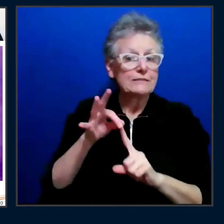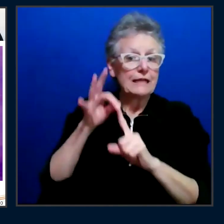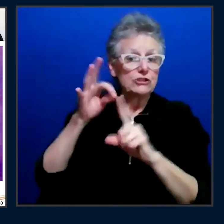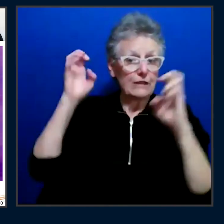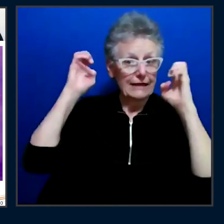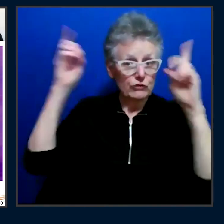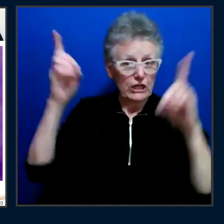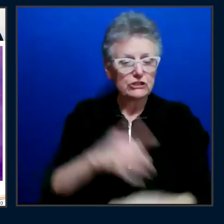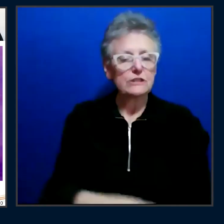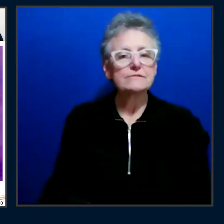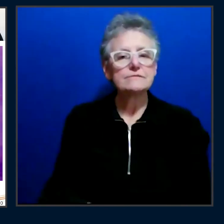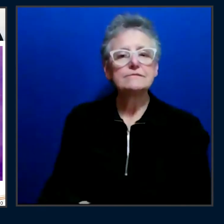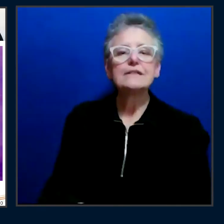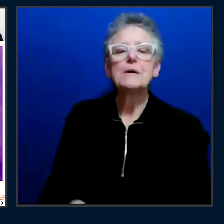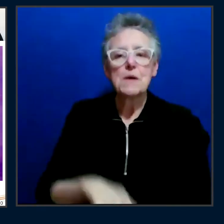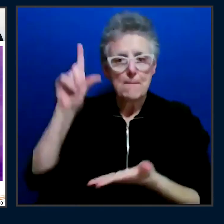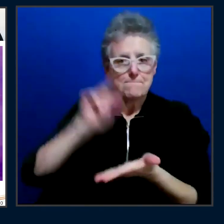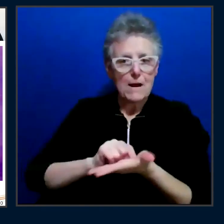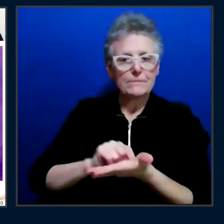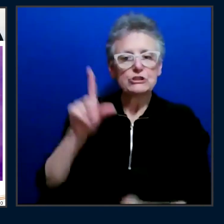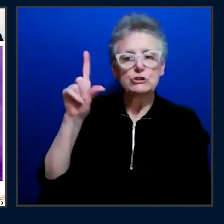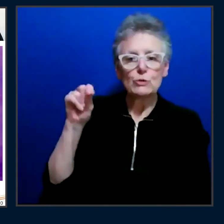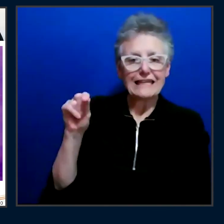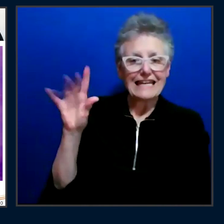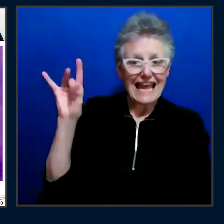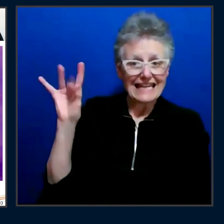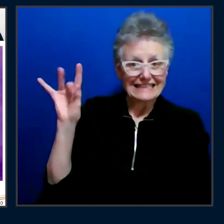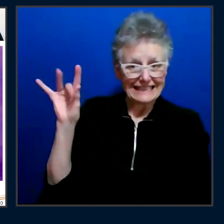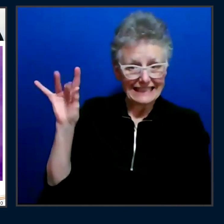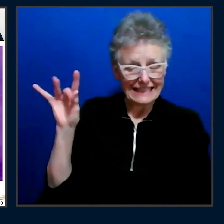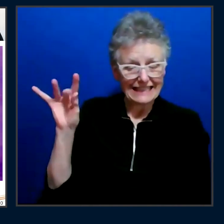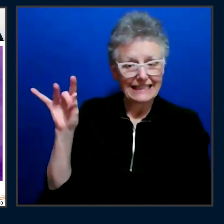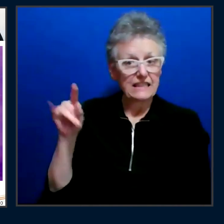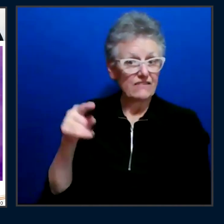for Special Education that was published in 2018.